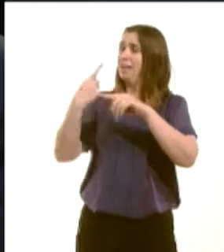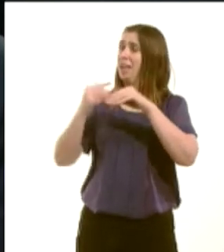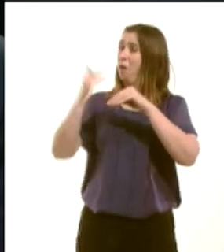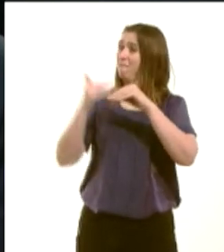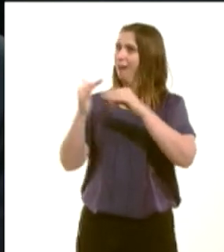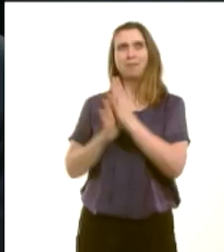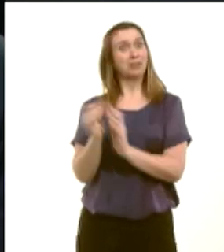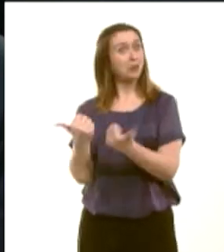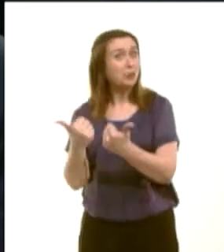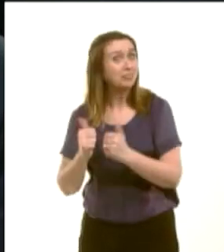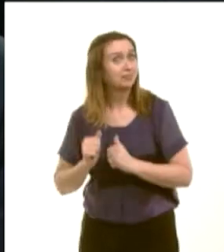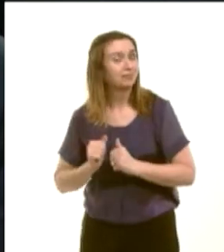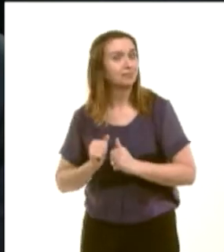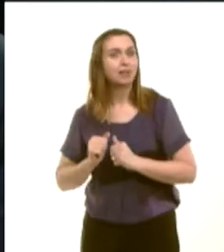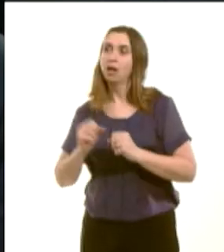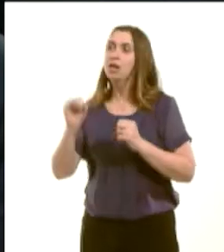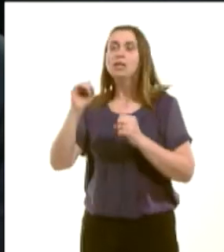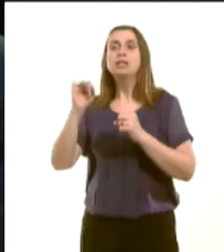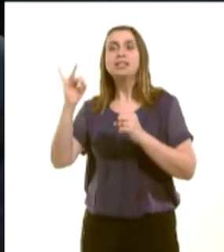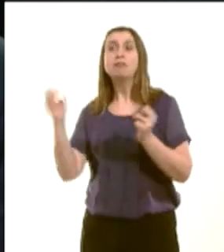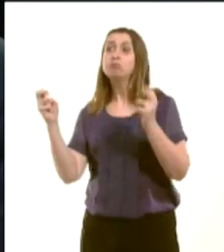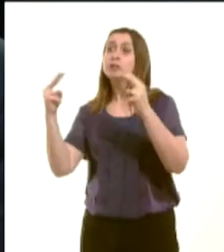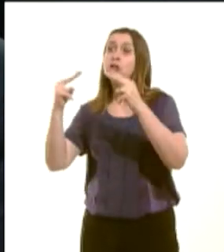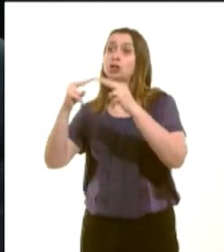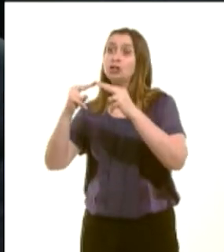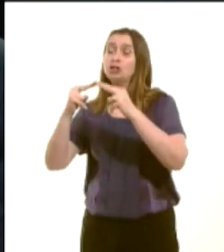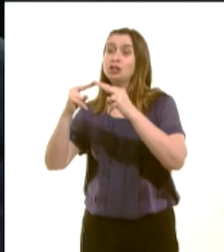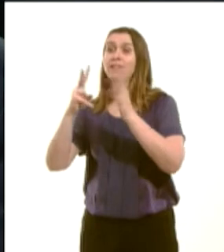will spend when crossing the Severn bridge, when there is that cut because of the VAT